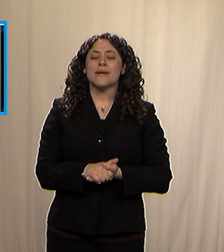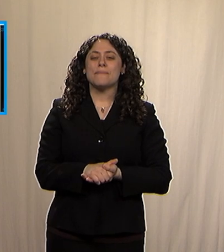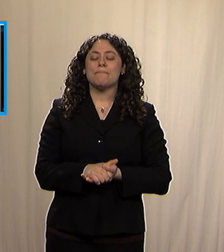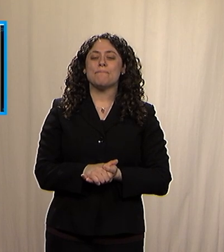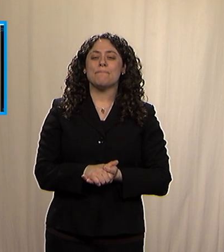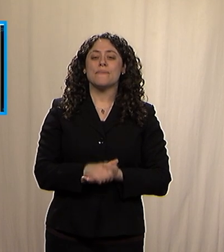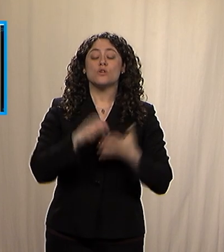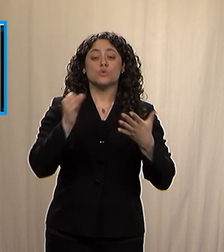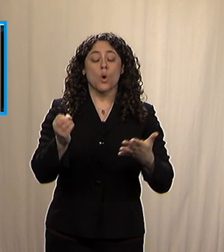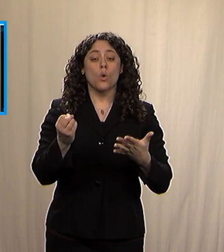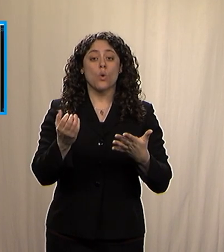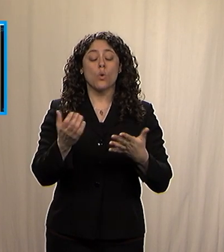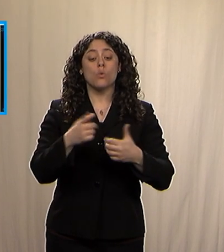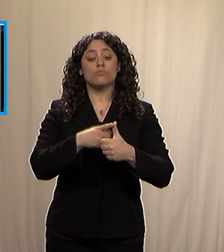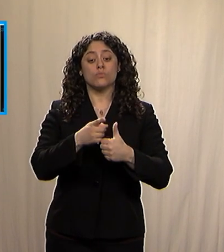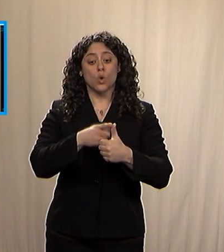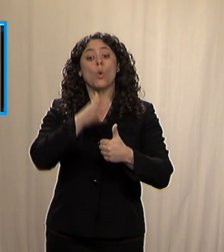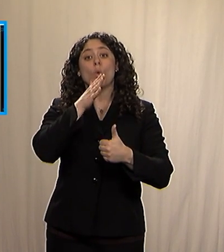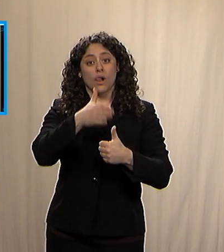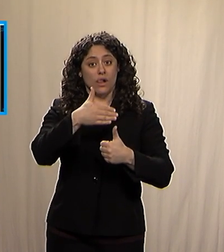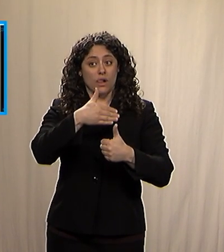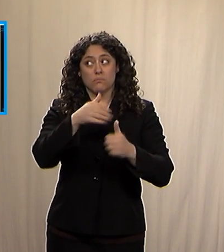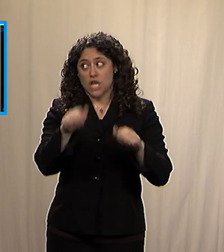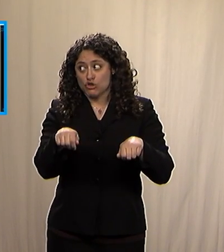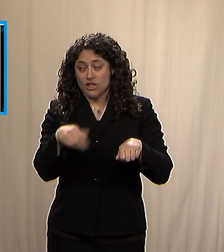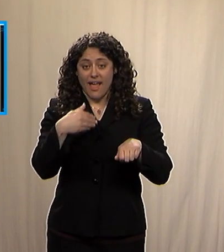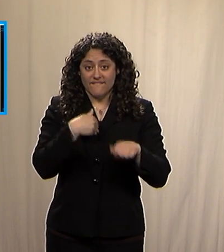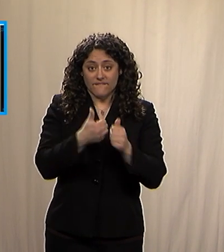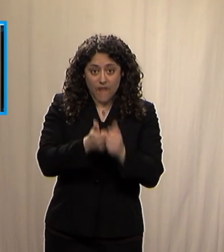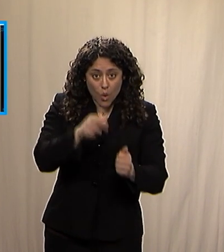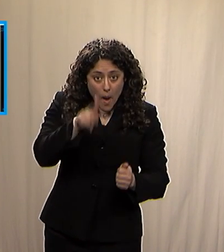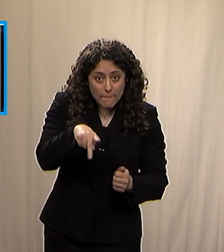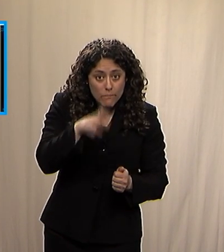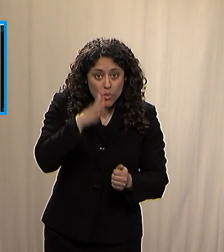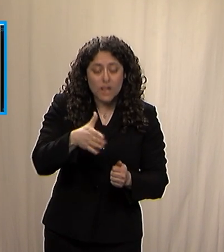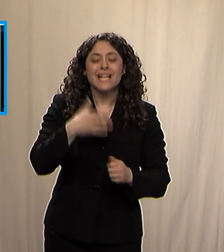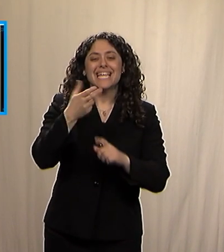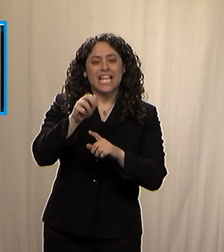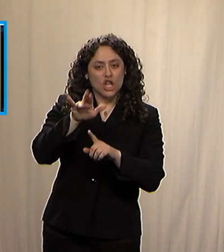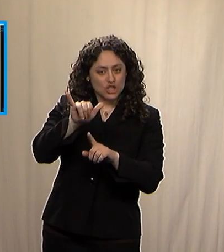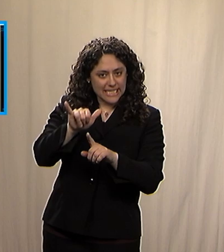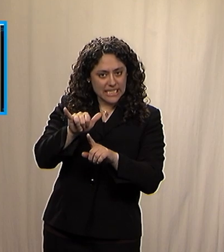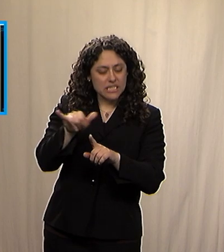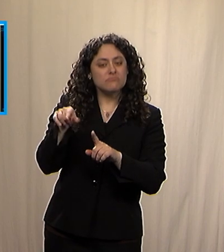There will be potential follow up, which Hillary will, is on the website, follow up activities